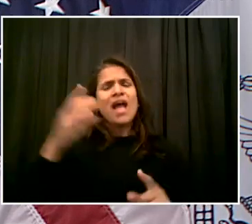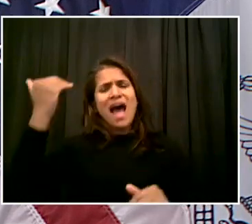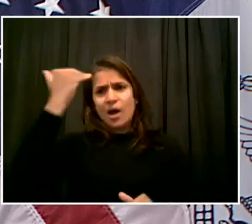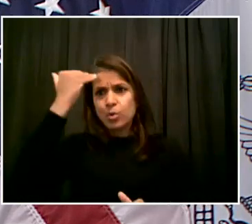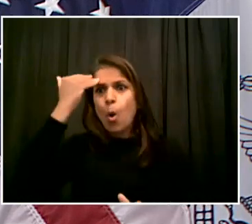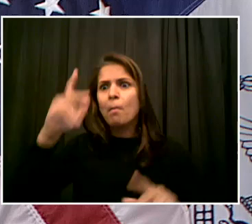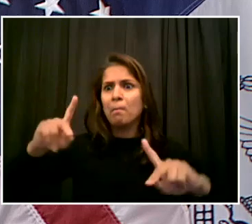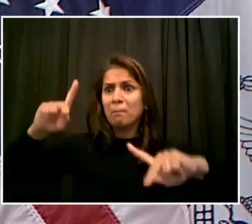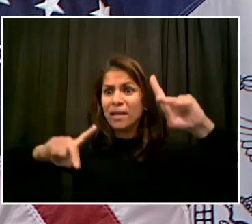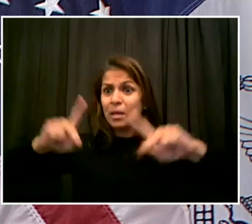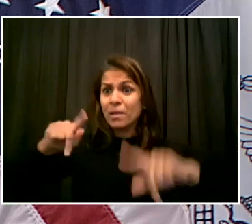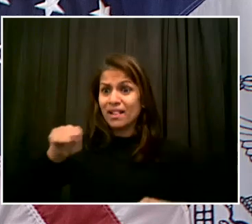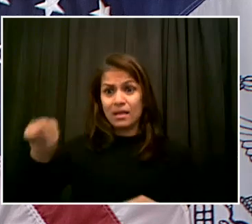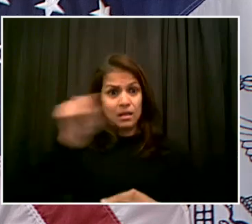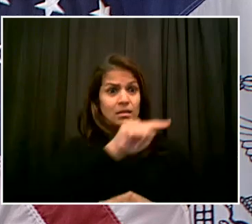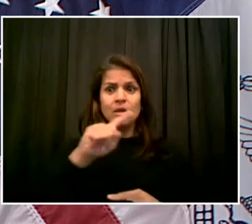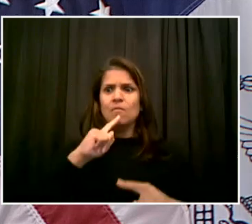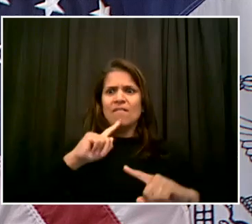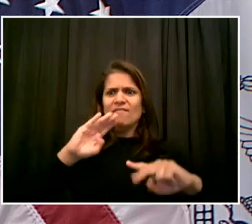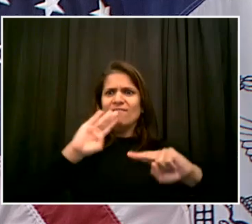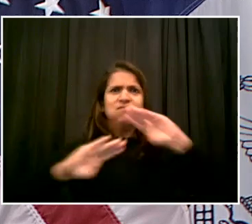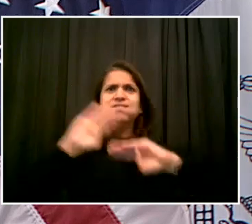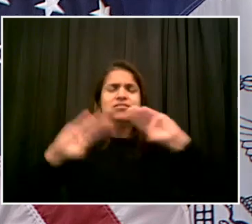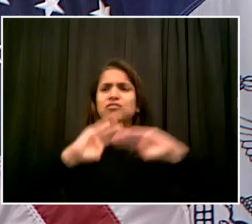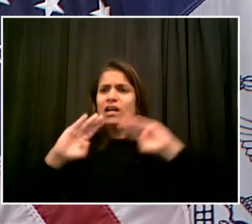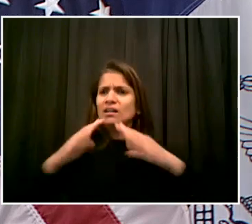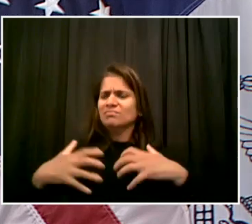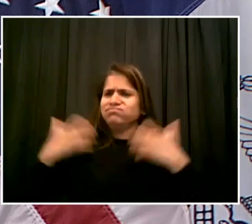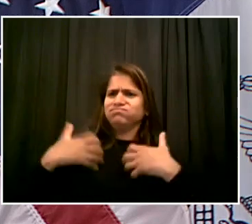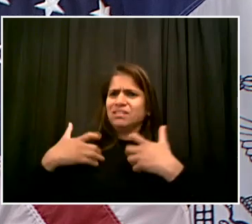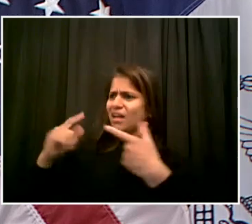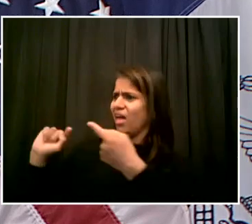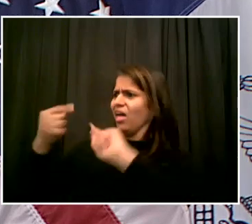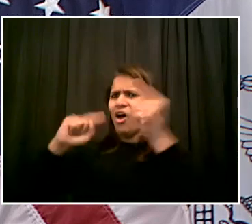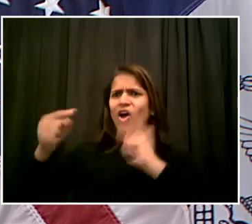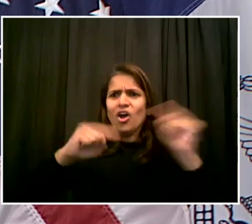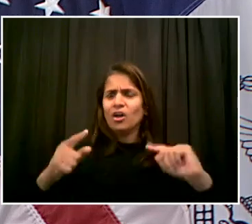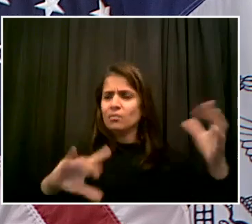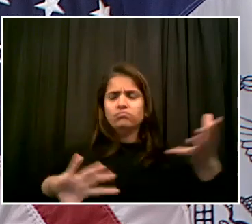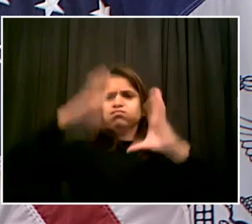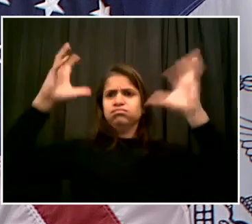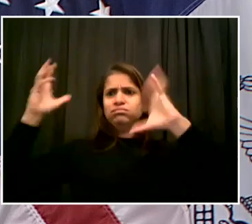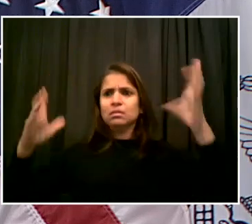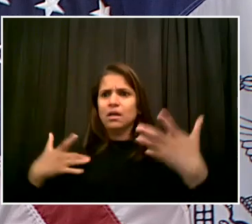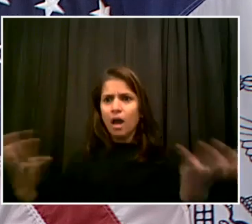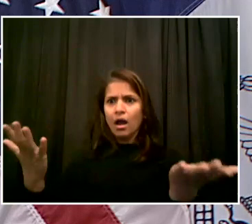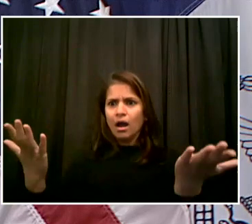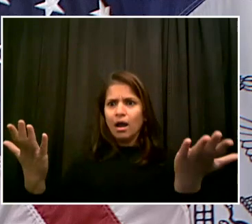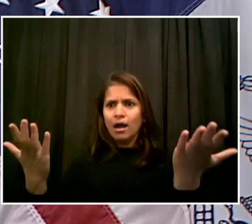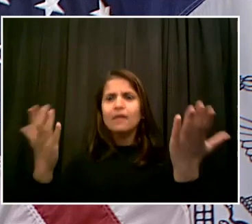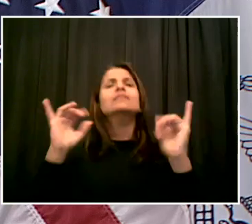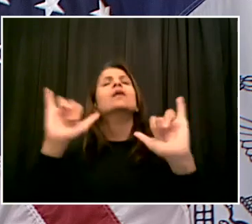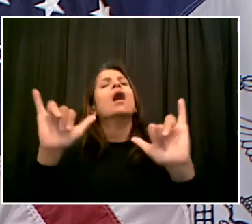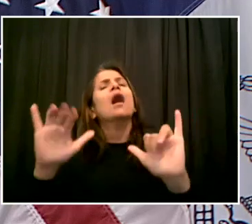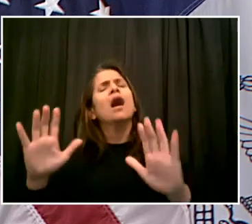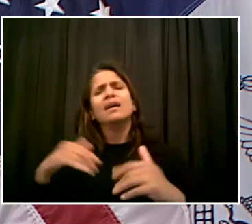THE OVERHEWLNMIG MAJORITY OF THE POEM ARE FRUSTRATING THEIR EEOW THE BROKEN FAST QUOTE . TATH'BES IN G